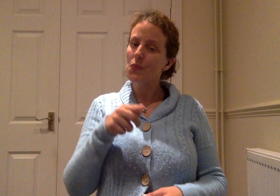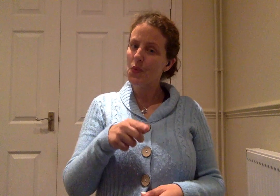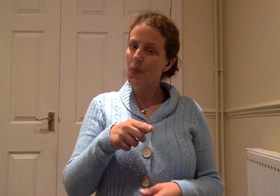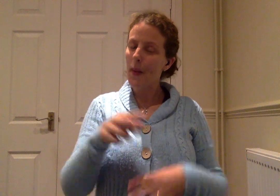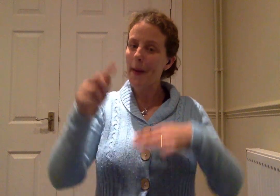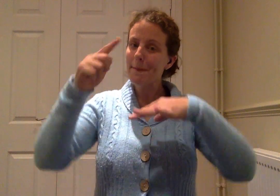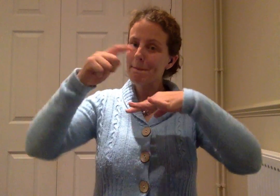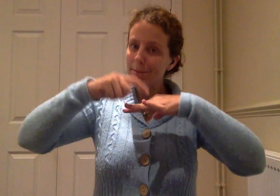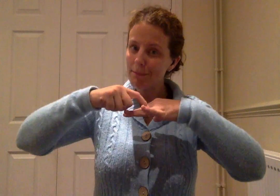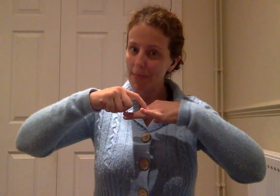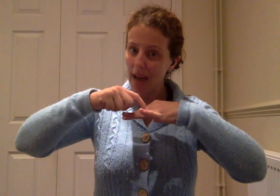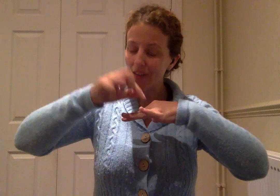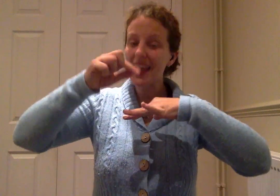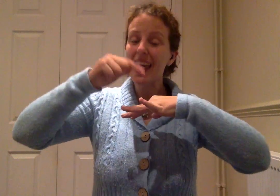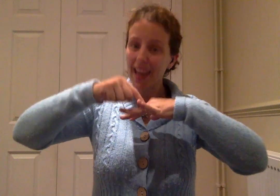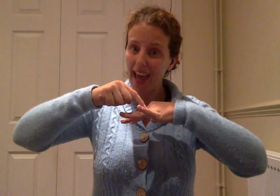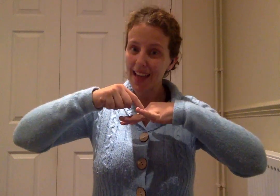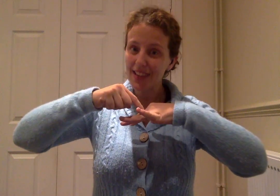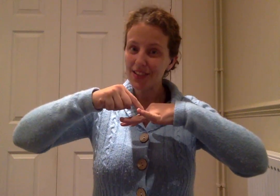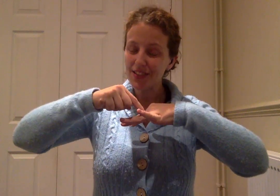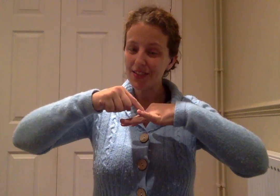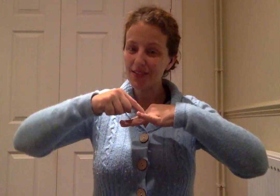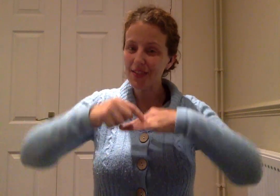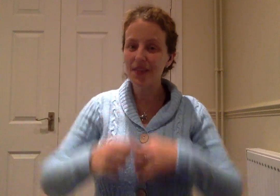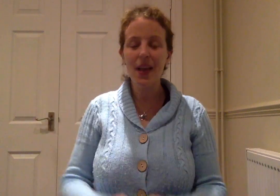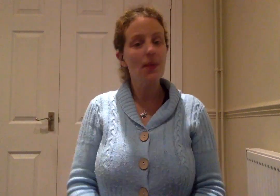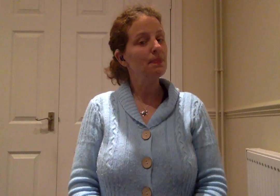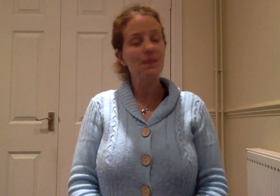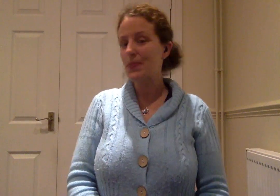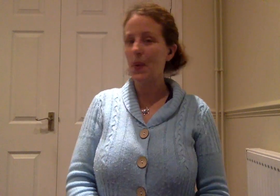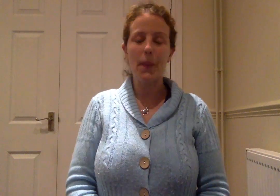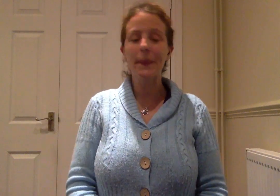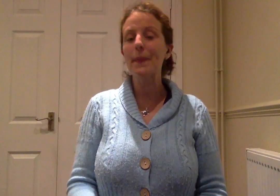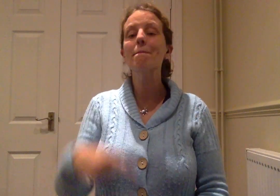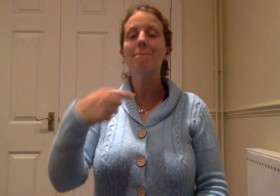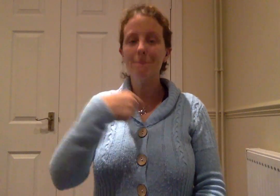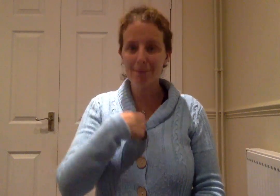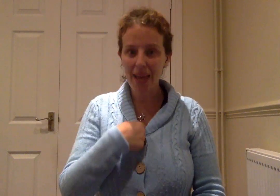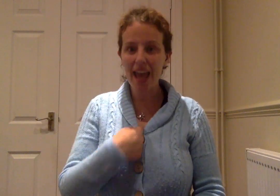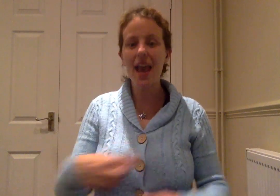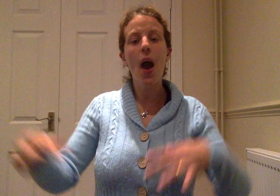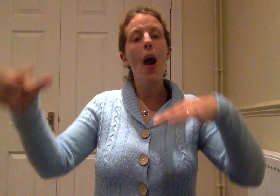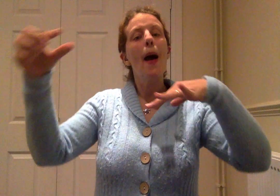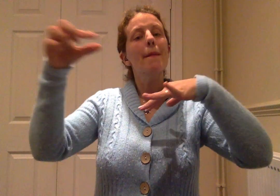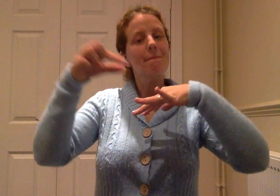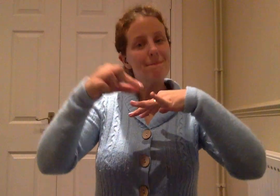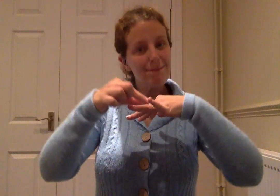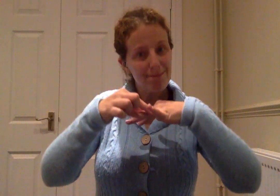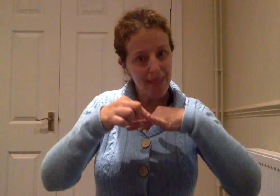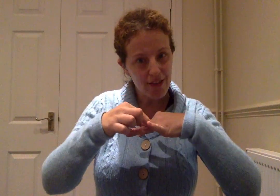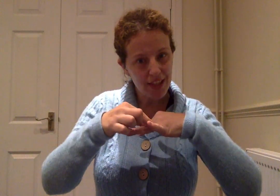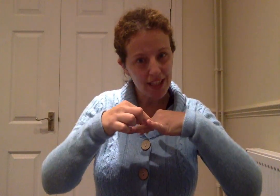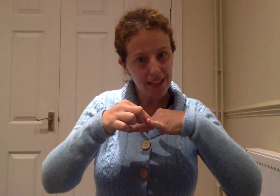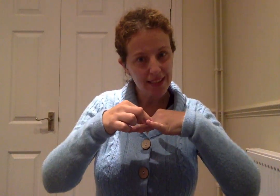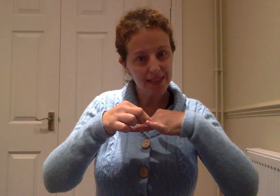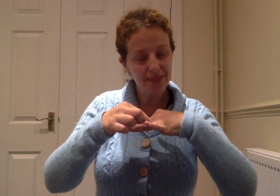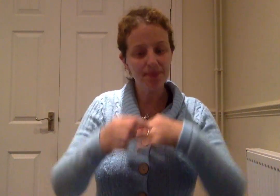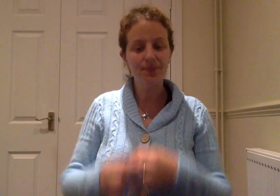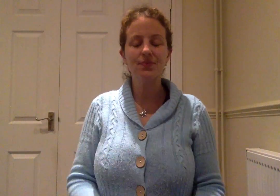You engaged? No, me married.